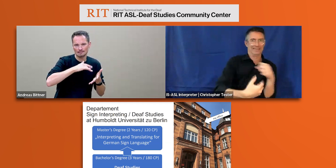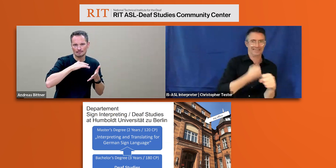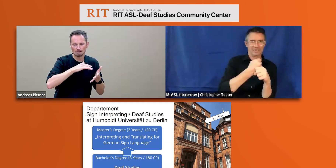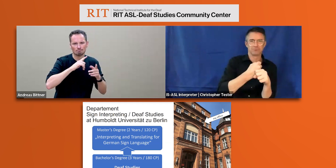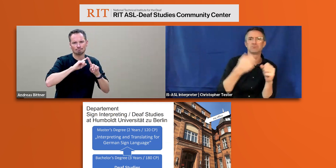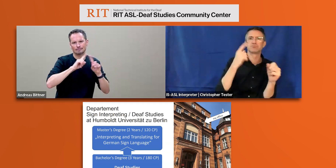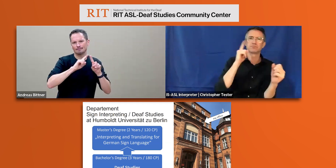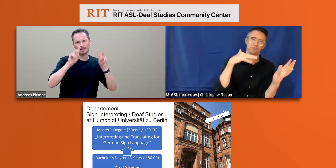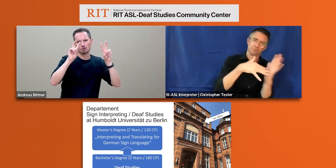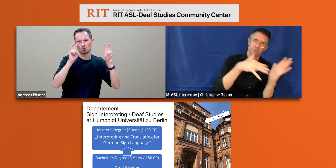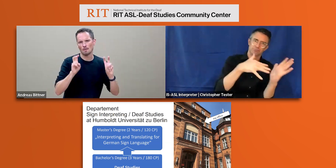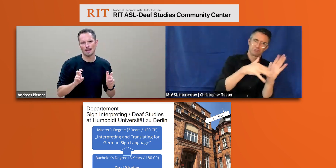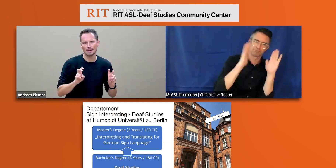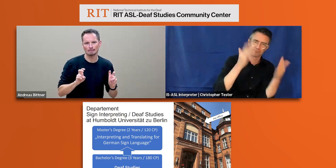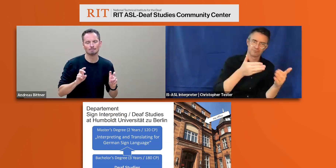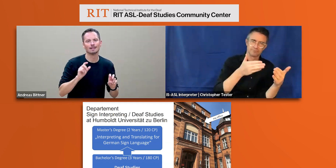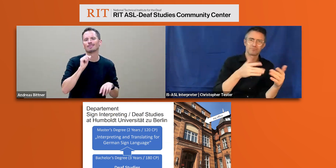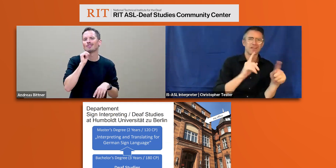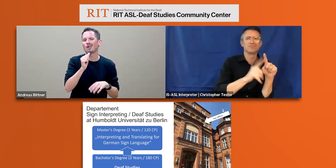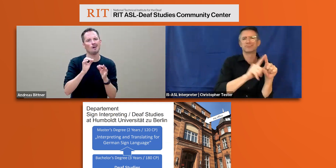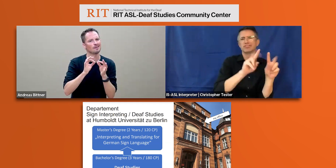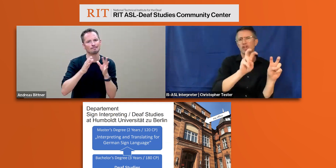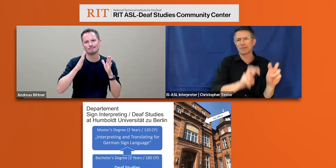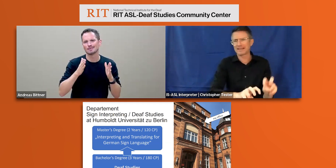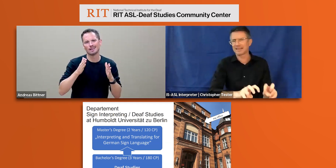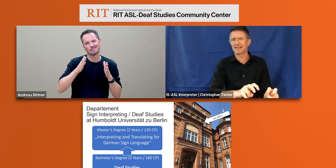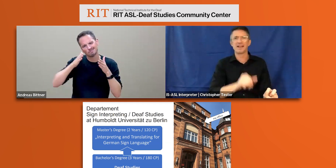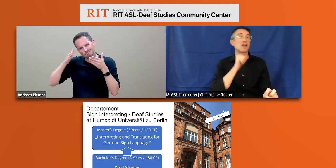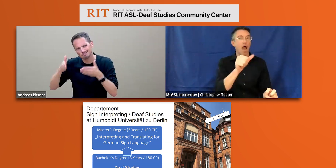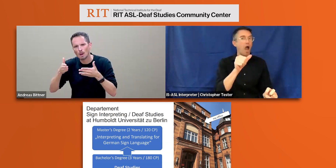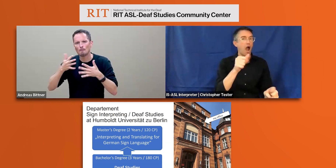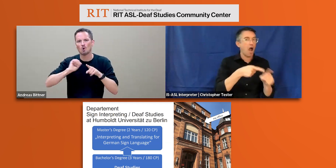in Deaf Studies, and that's for about 3 years' time.